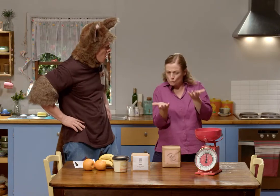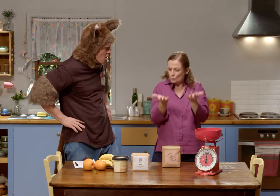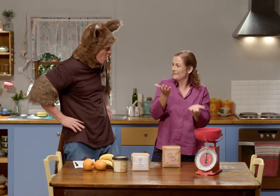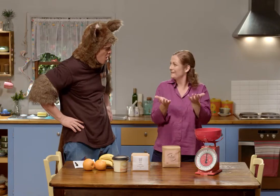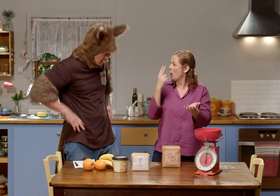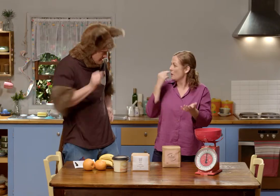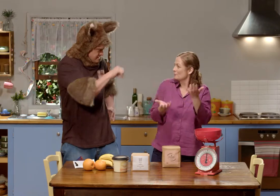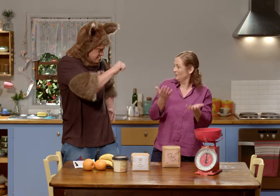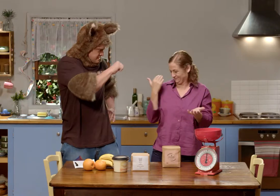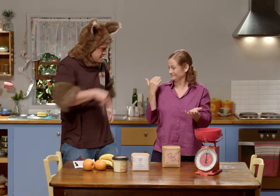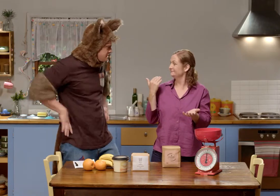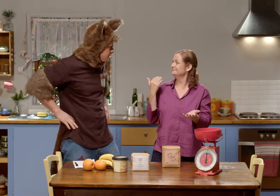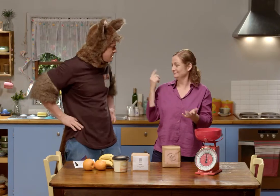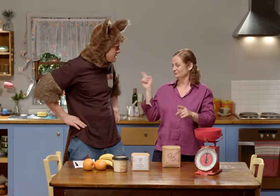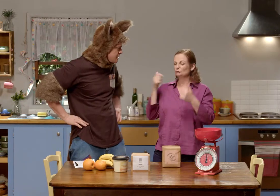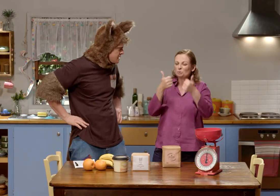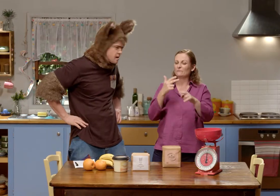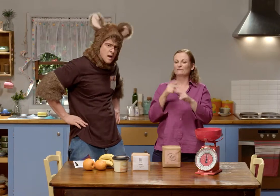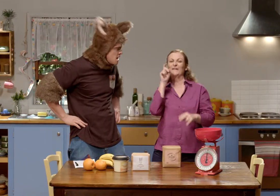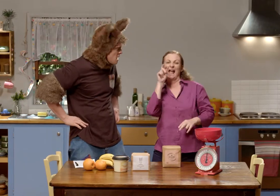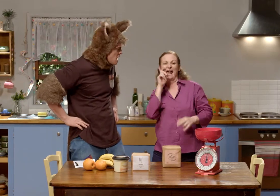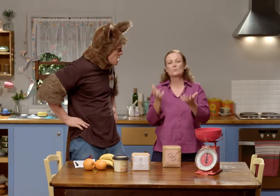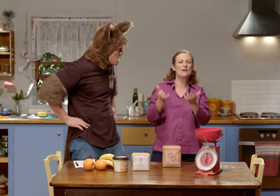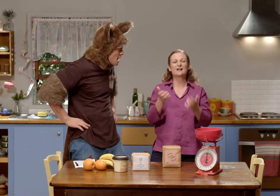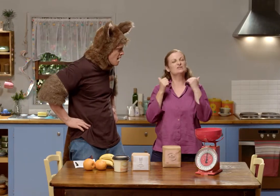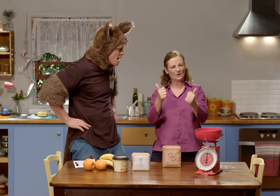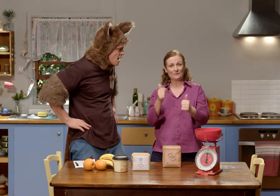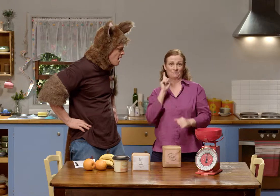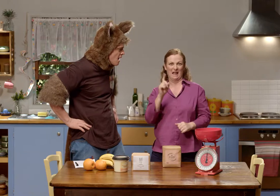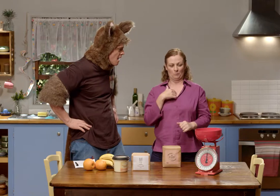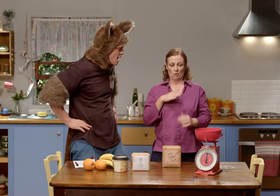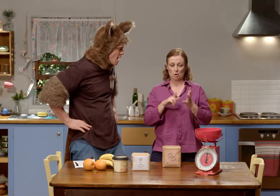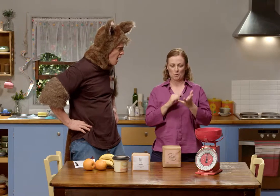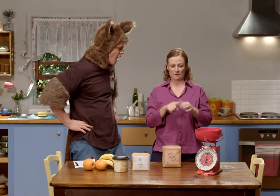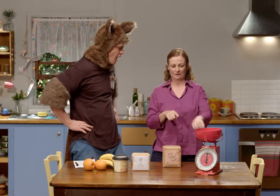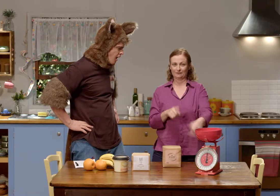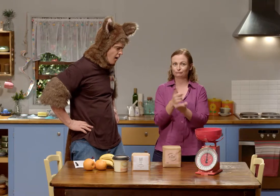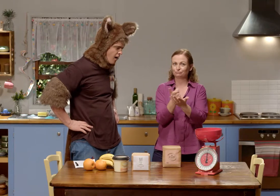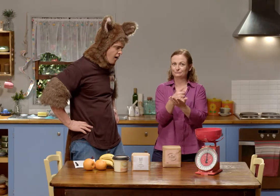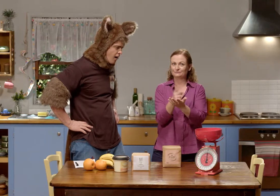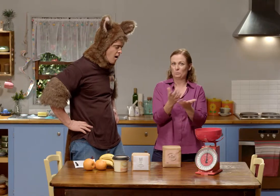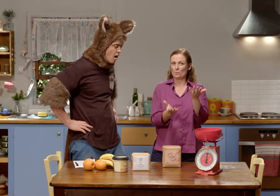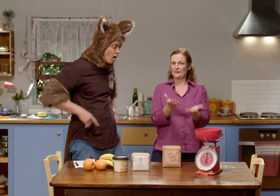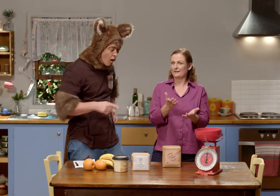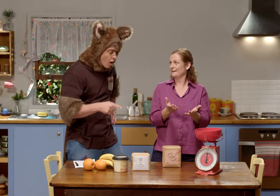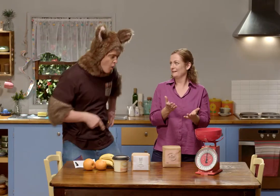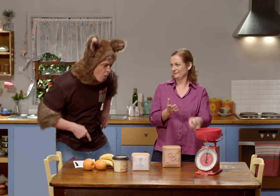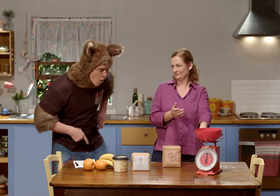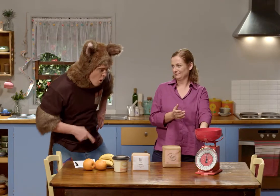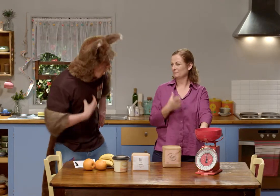Before we use the balance scales, and that was fun, but now we're going to use these scales instead.